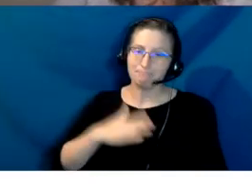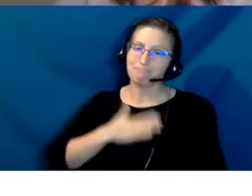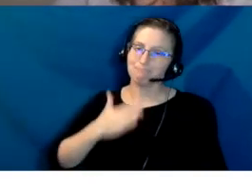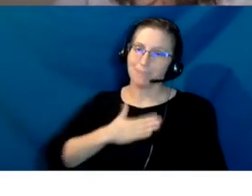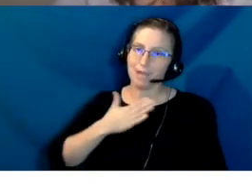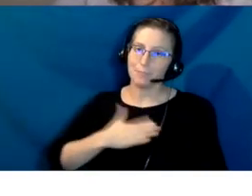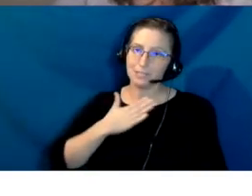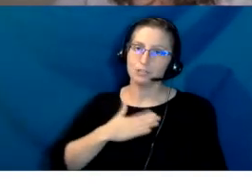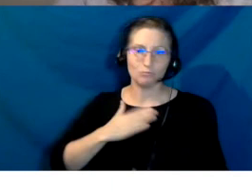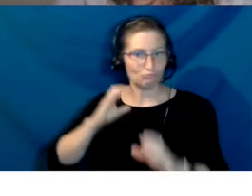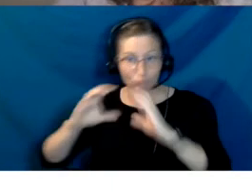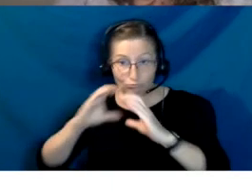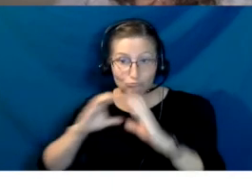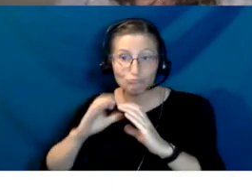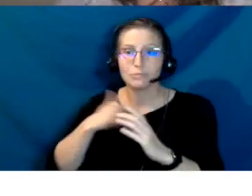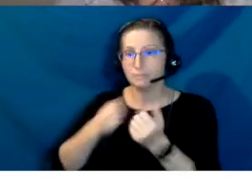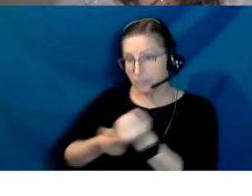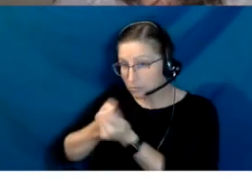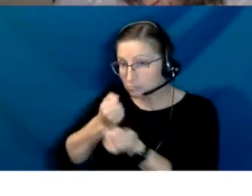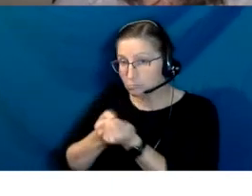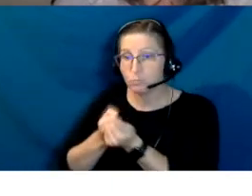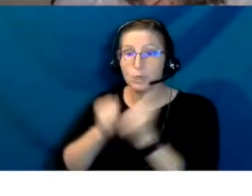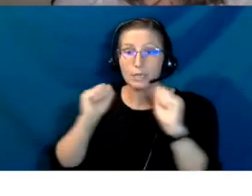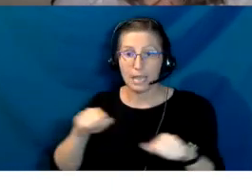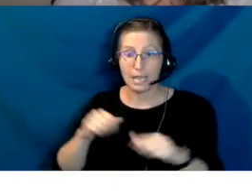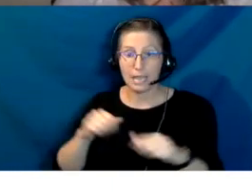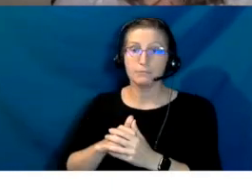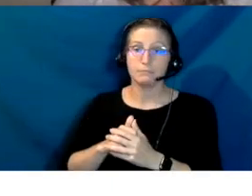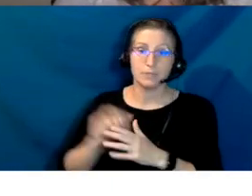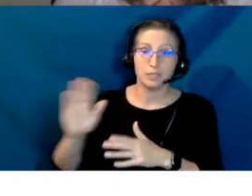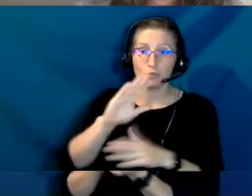the student that you're working with.